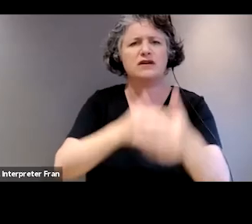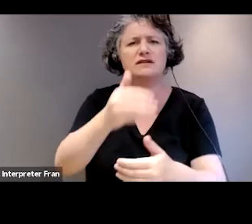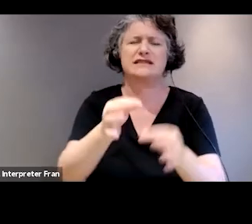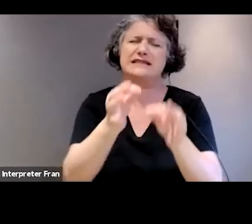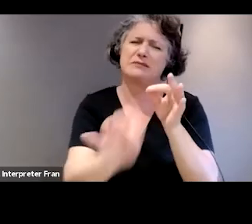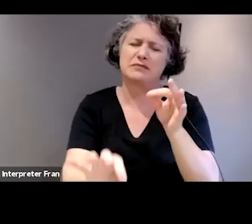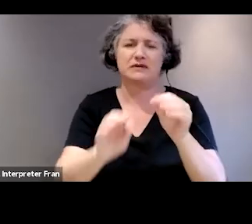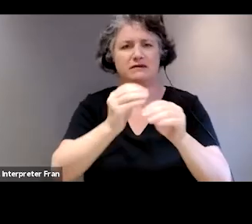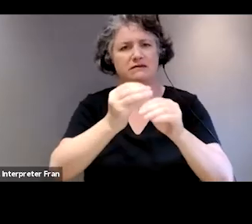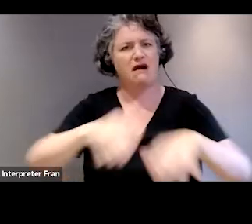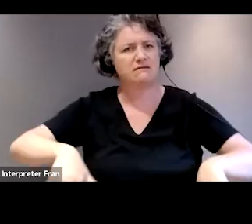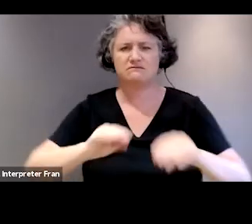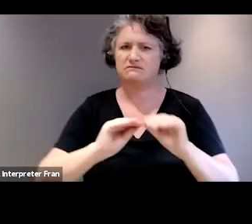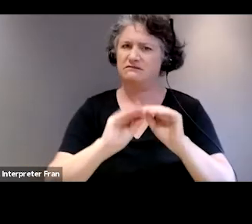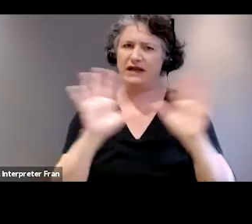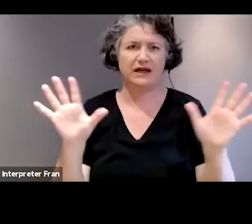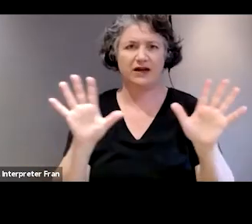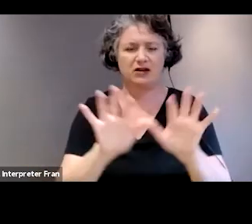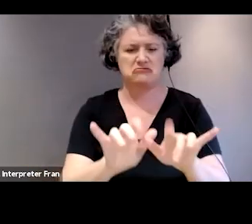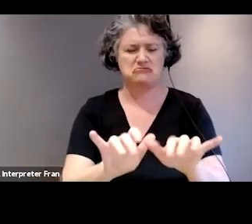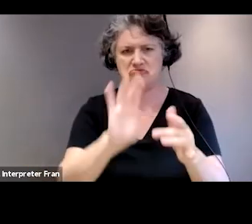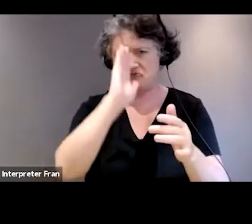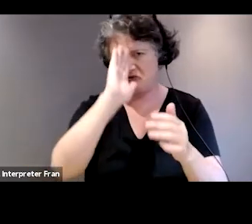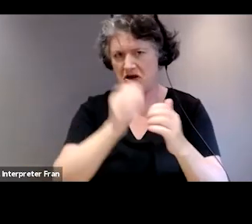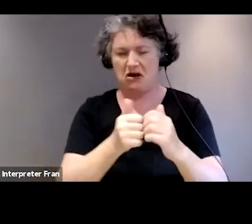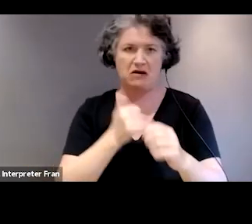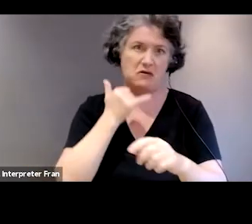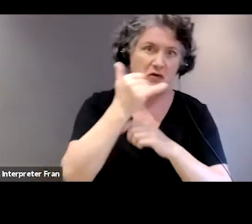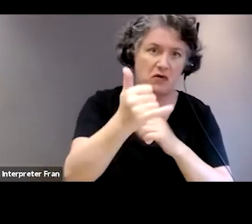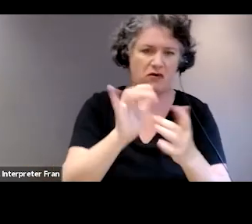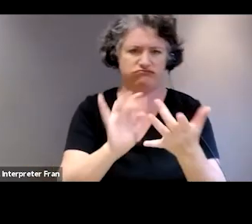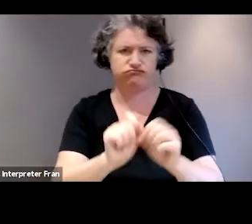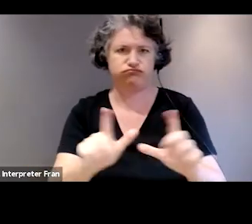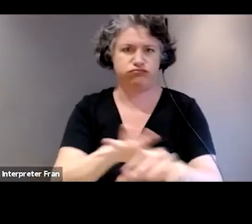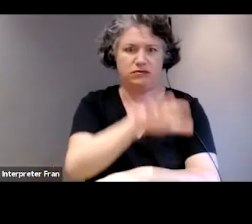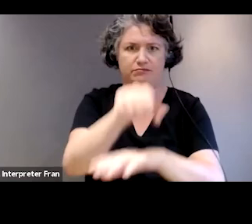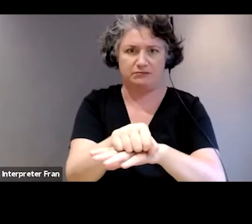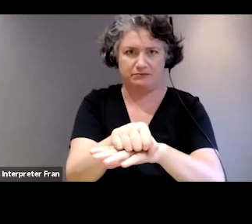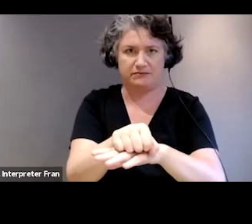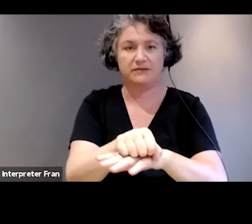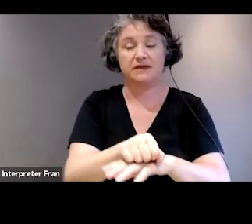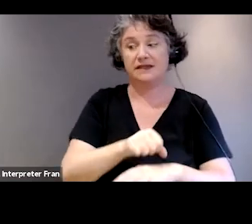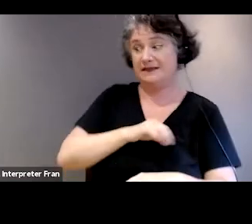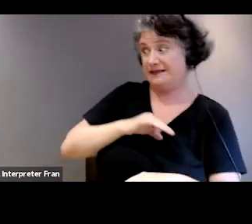recommendation that people with disabilities generally should be prioritized in vaccination efforts. Alongside that recommendation,